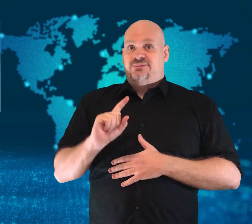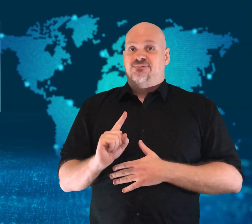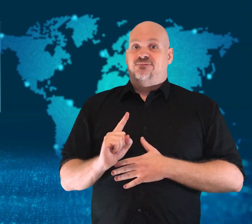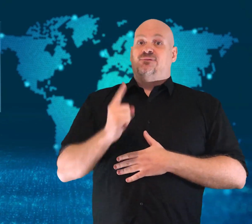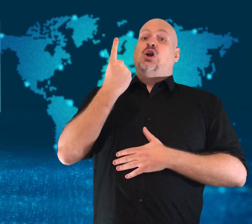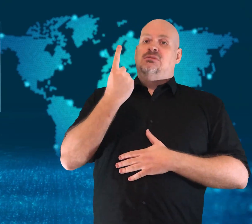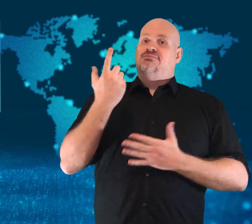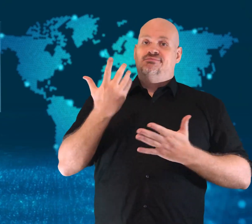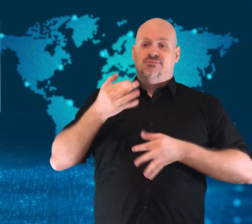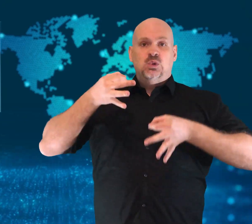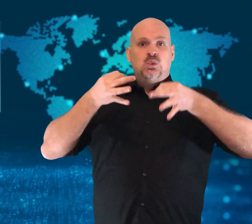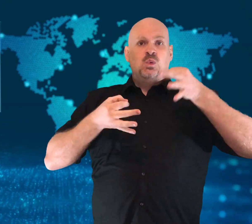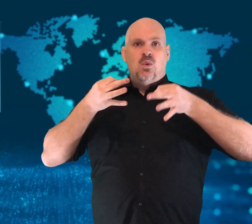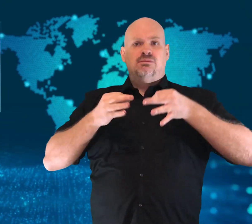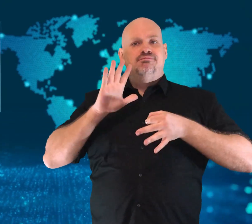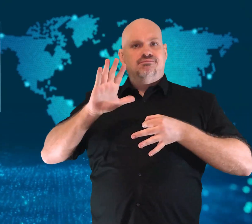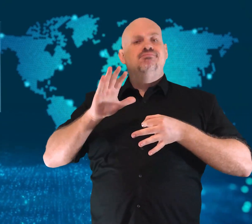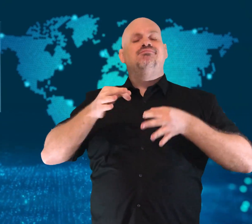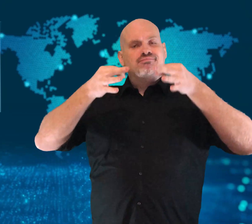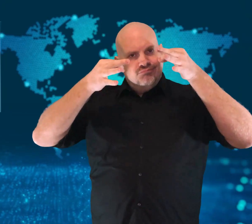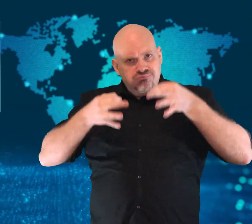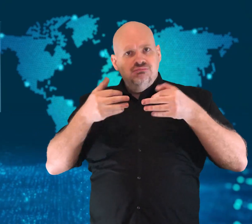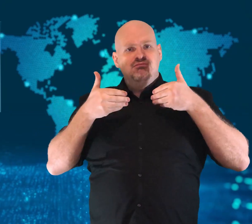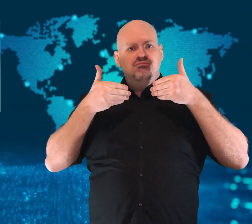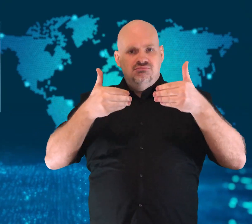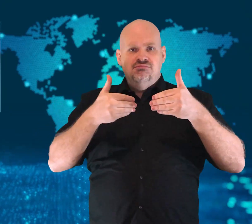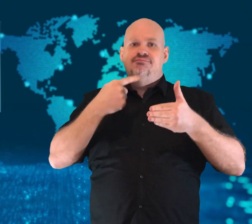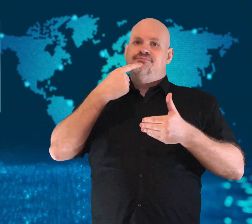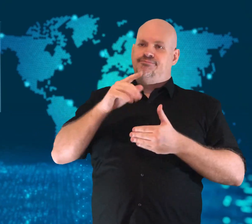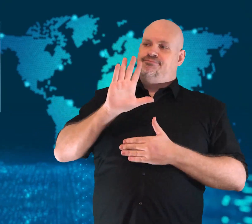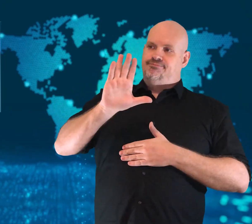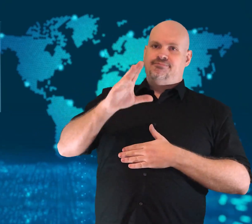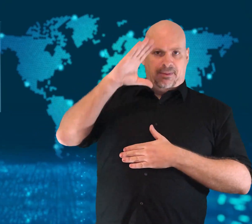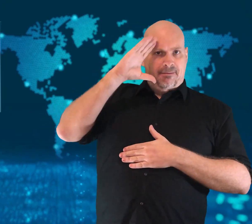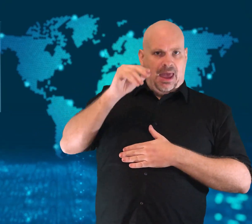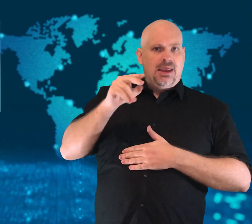that the man would be named publicly.